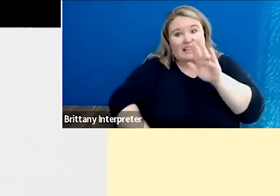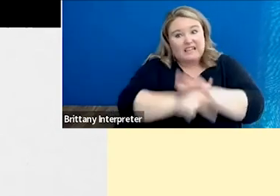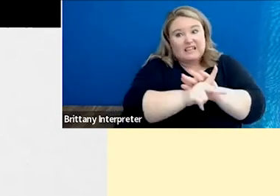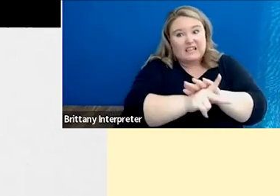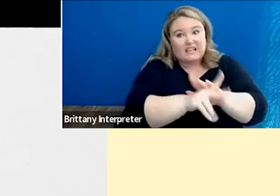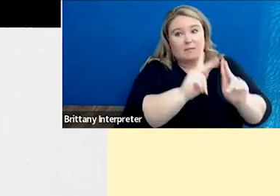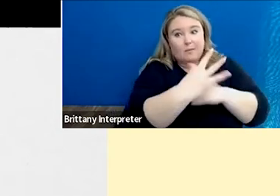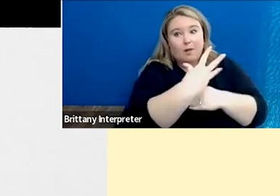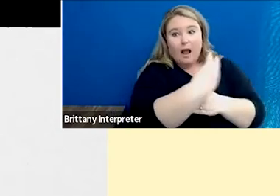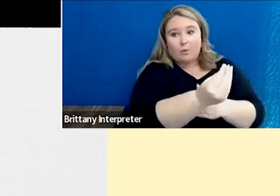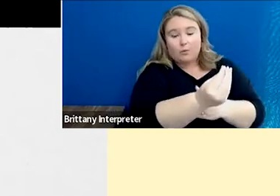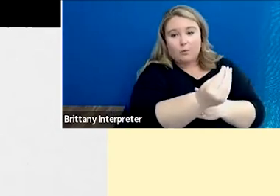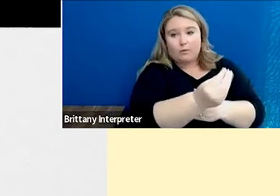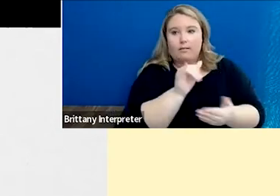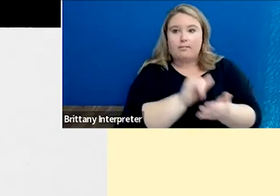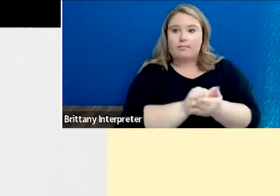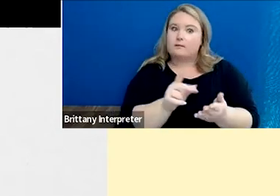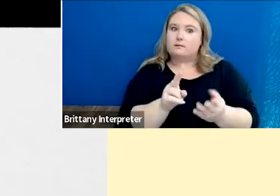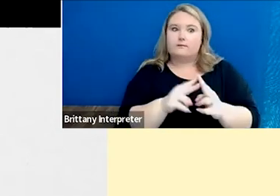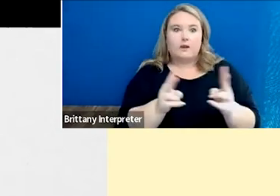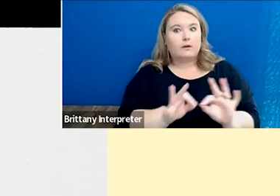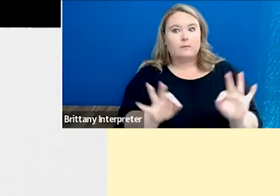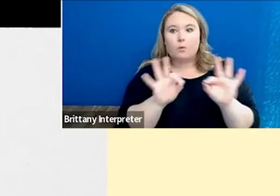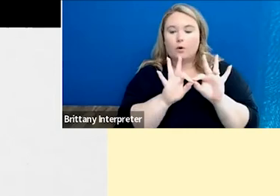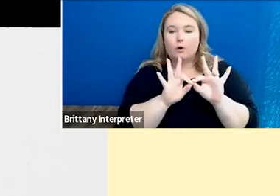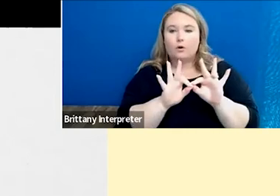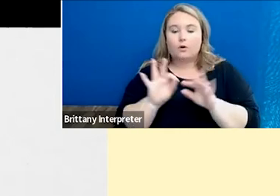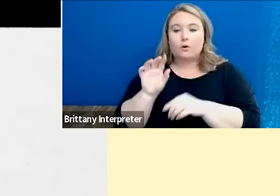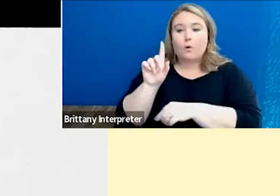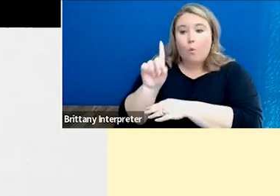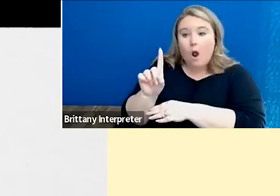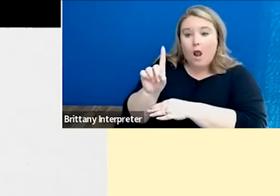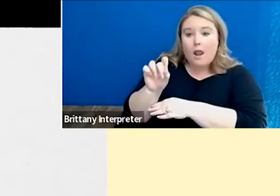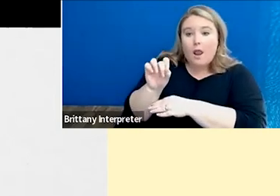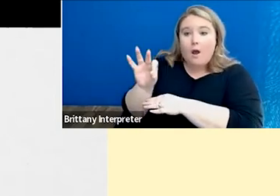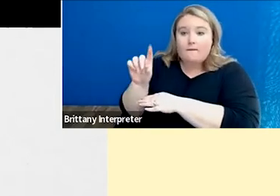And so this is extremely important, right? One in every 20 renters in Black neighborhoods